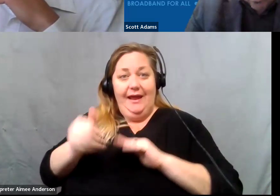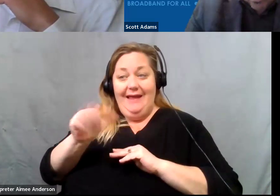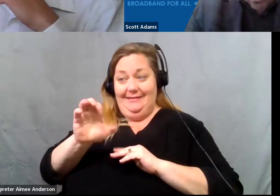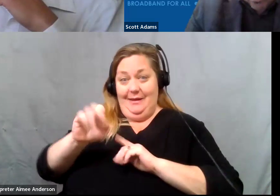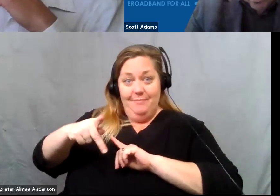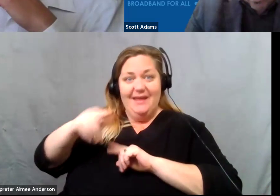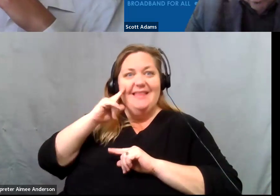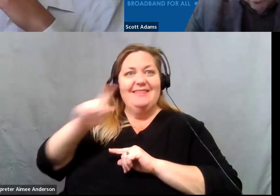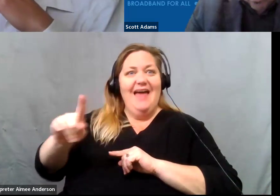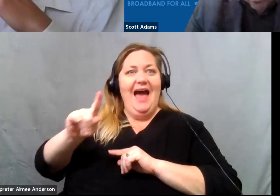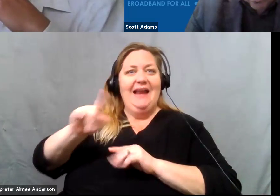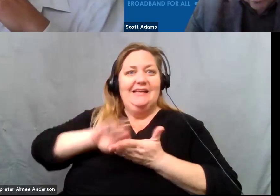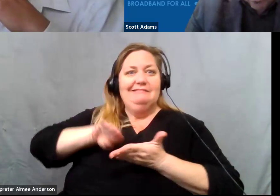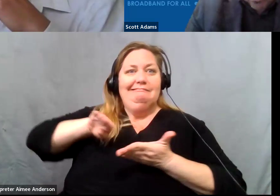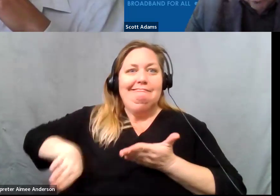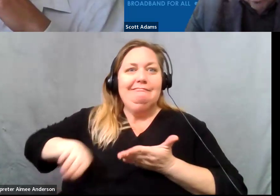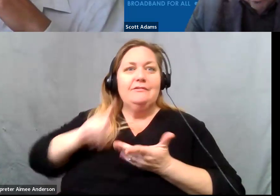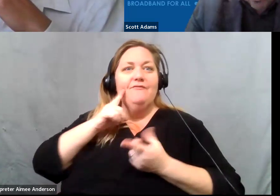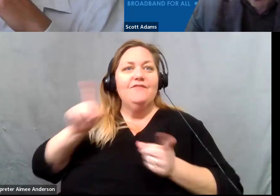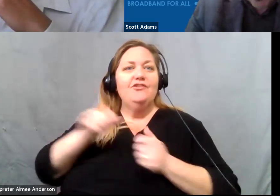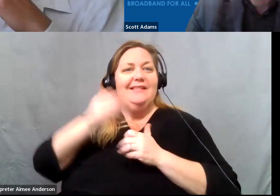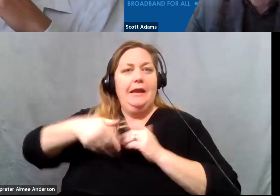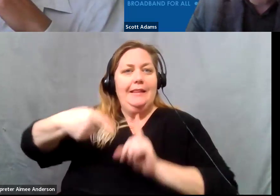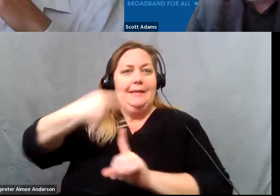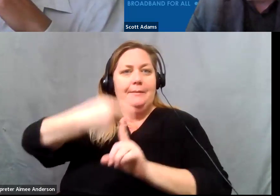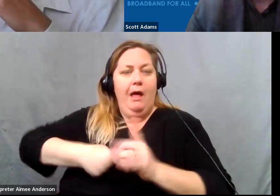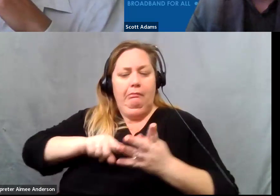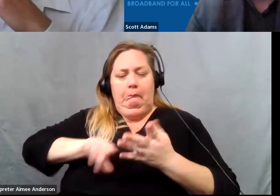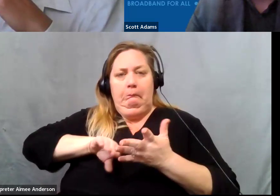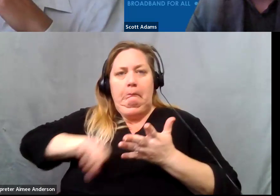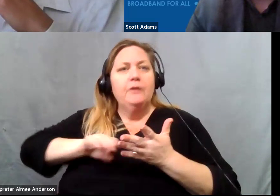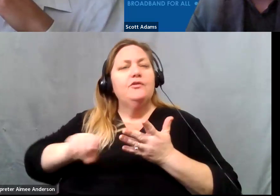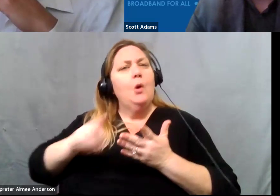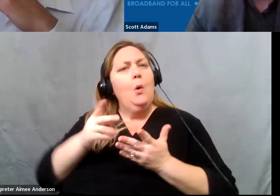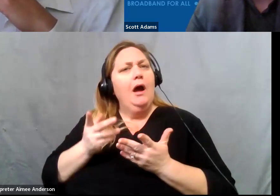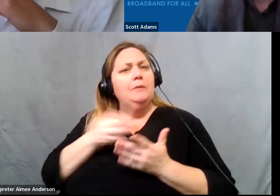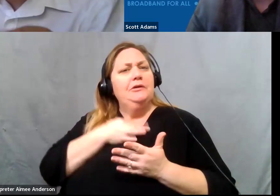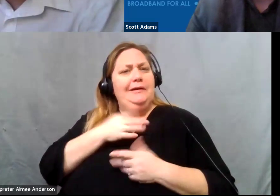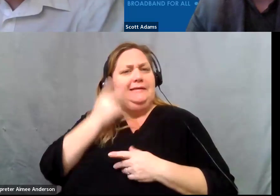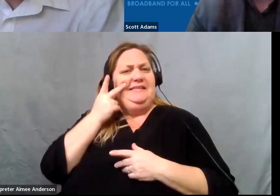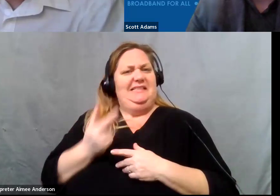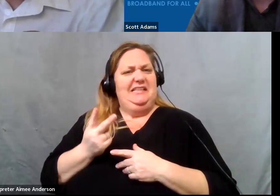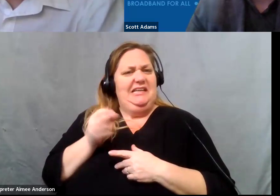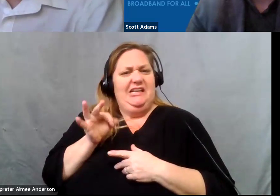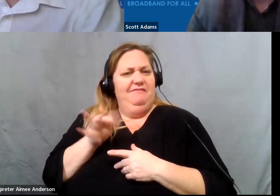setting officially at the end of this month. So I'm just curious to see if there will be some type